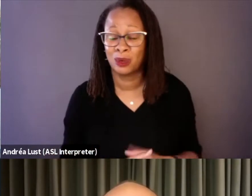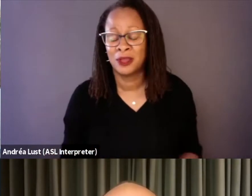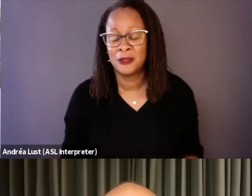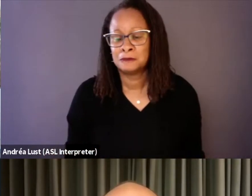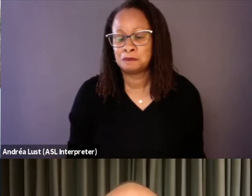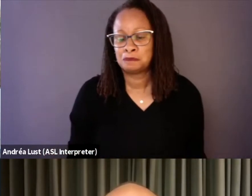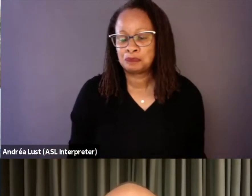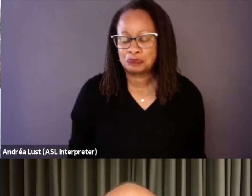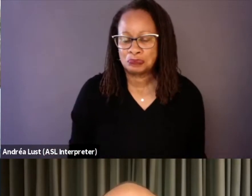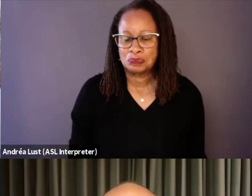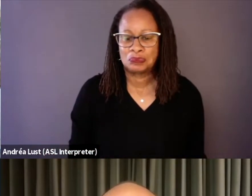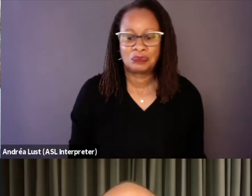Hey, Chris, do you have any idea?